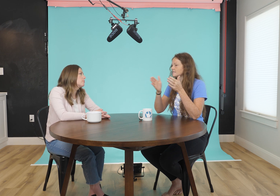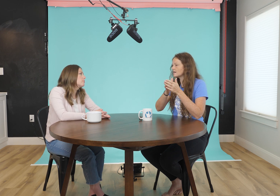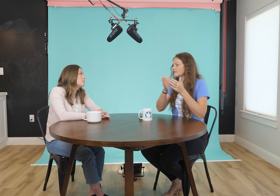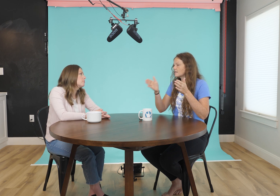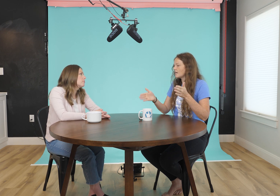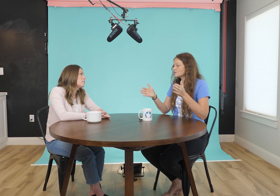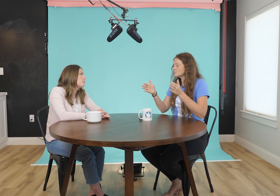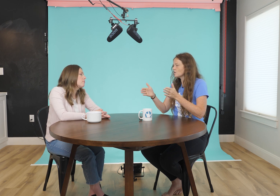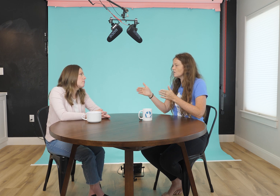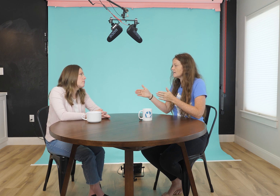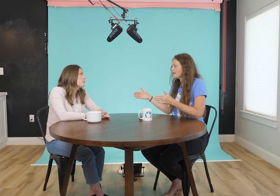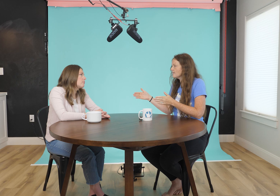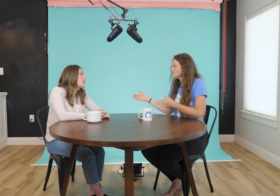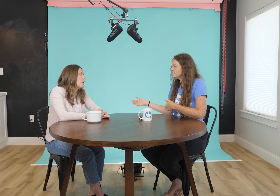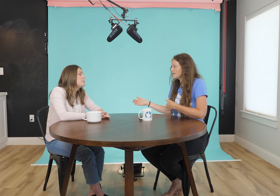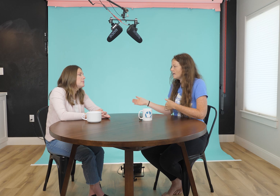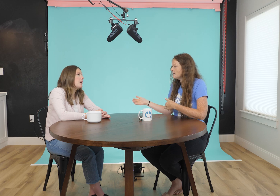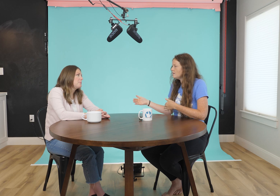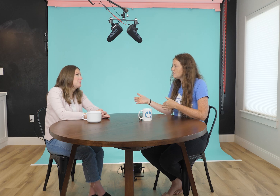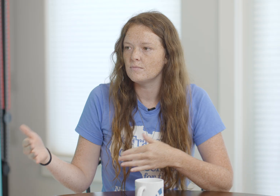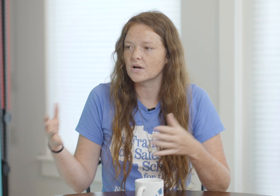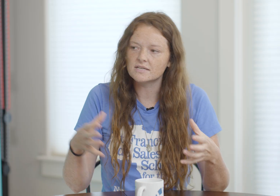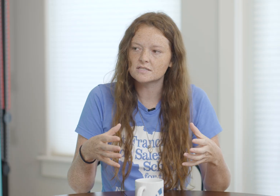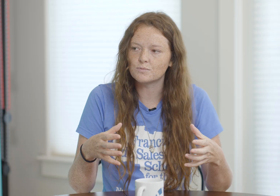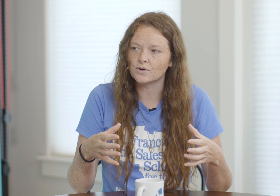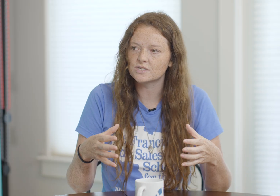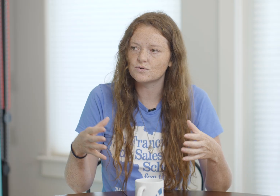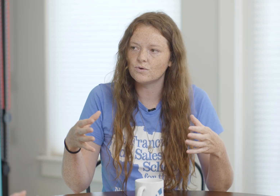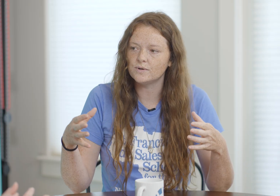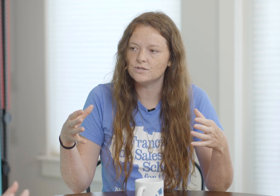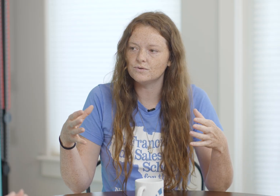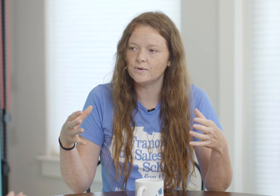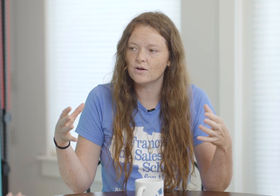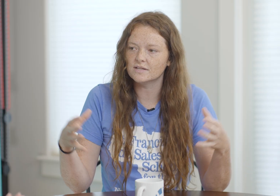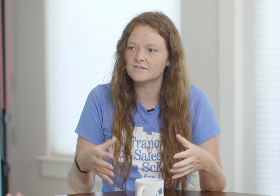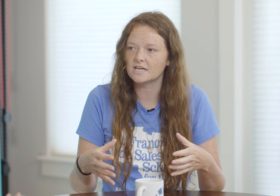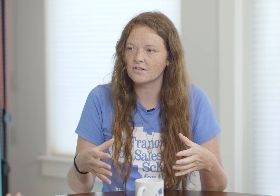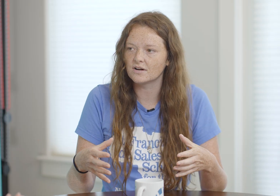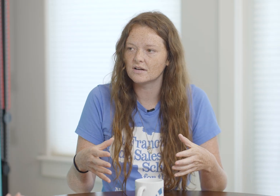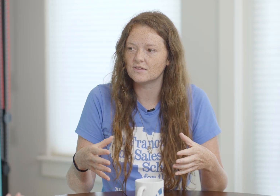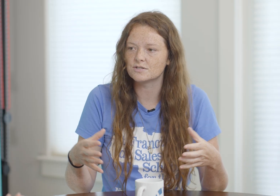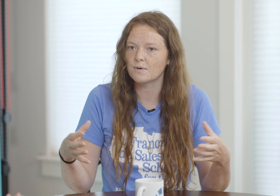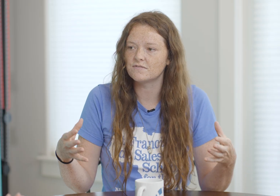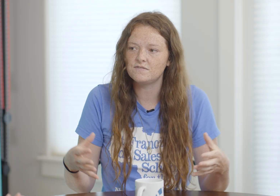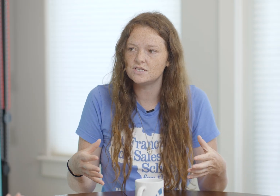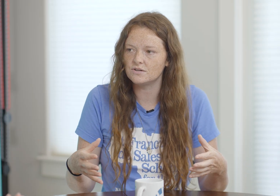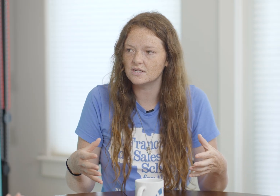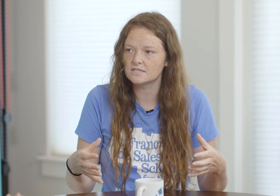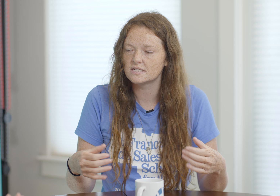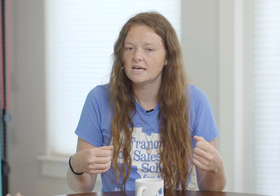stuck in classrooms all day, every day because it's a boarding school. We do. We all live together and there's about 50 students